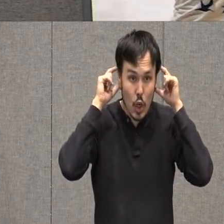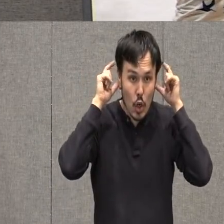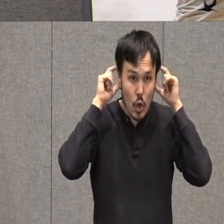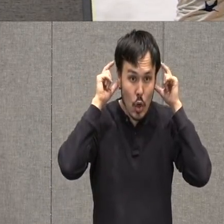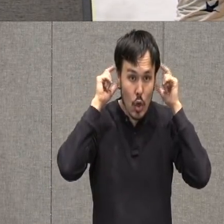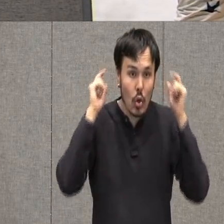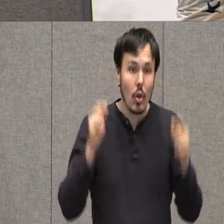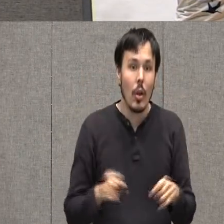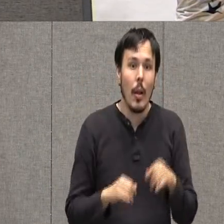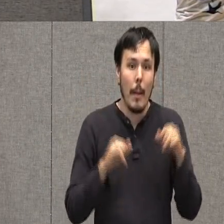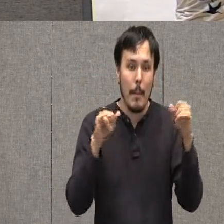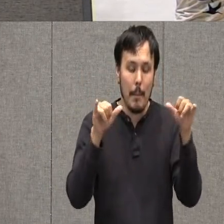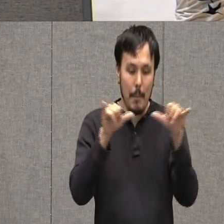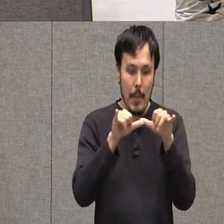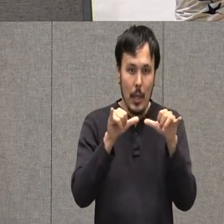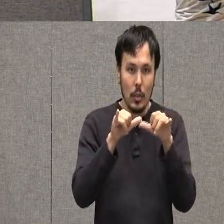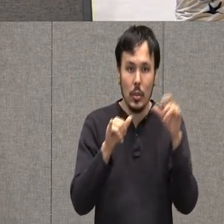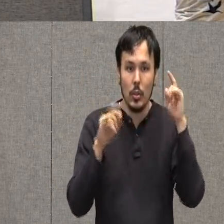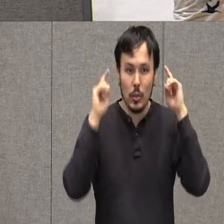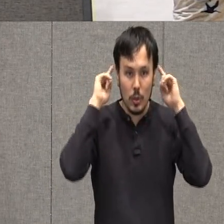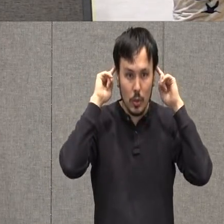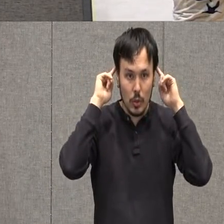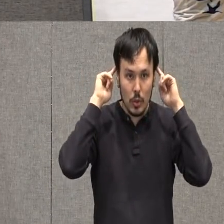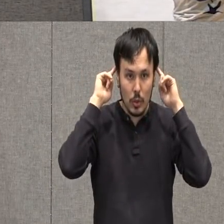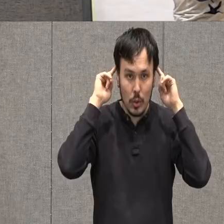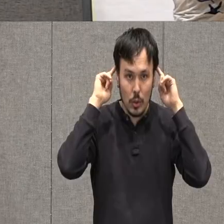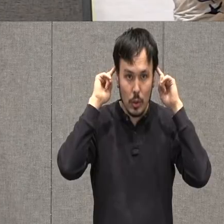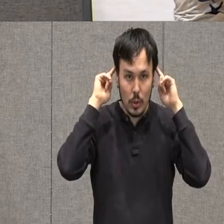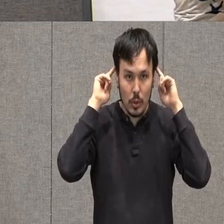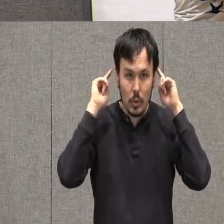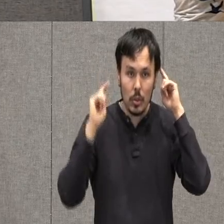Take that across your face. How far do you find?